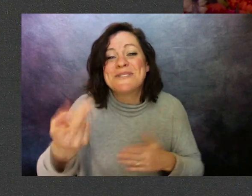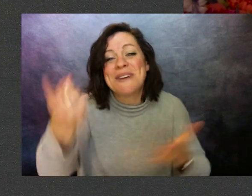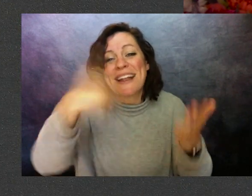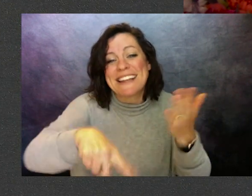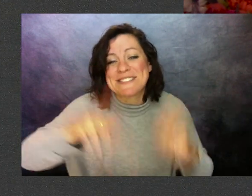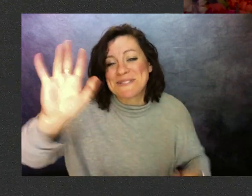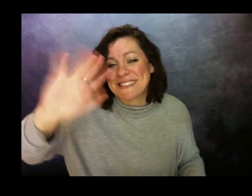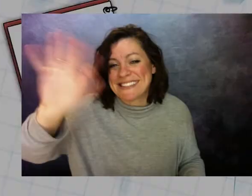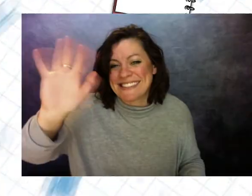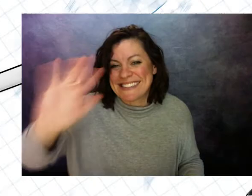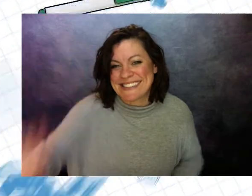Bye.